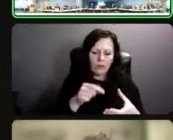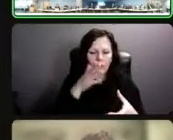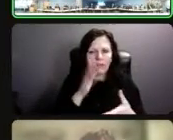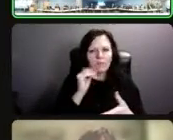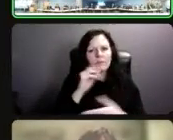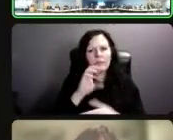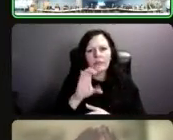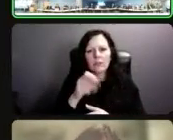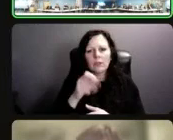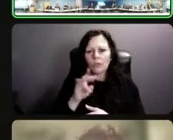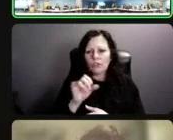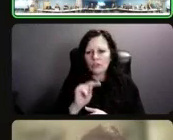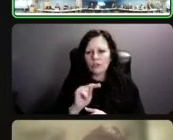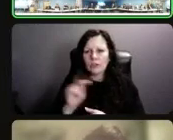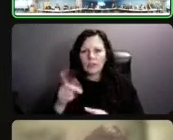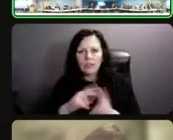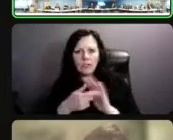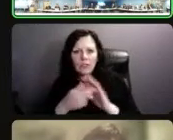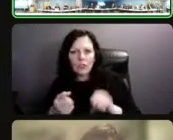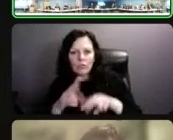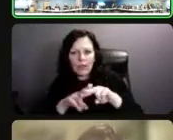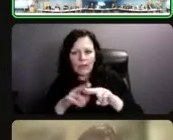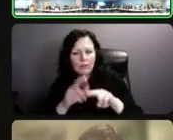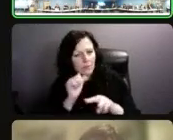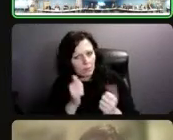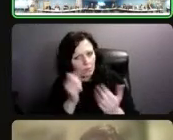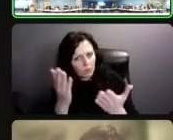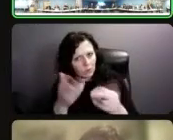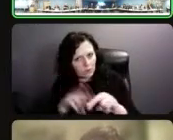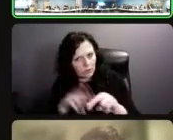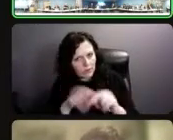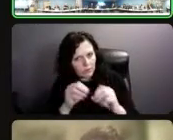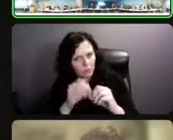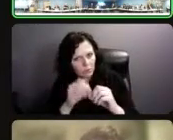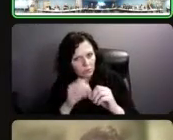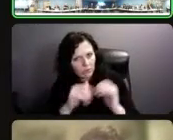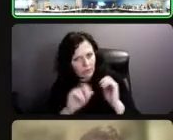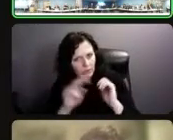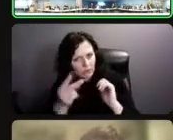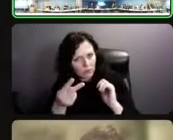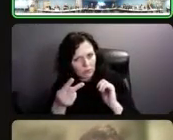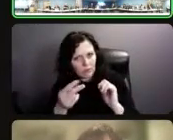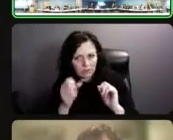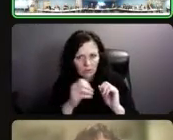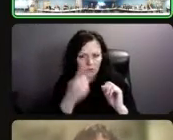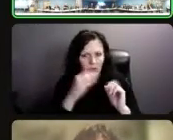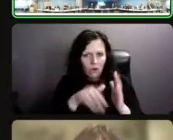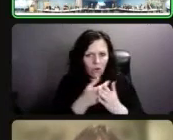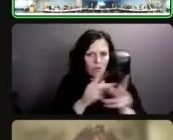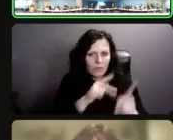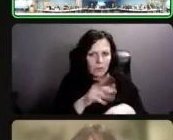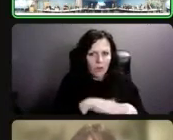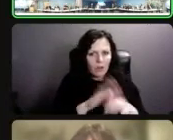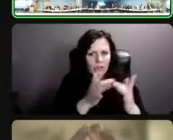MORE HOUSES TO FALL INTO THAT CATEGORY WHERE TEY'RE GOING TO BE COMPRESSED.